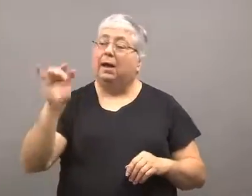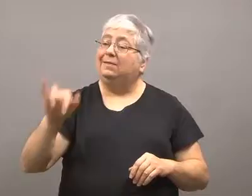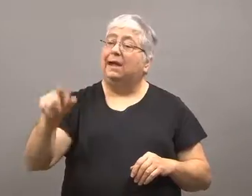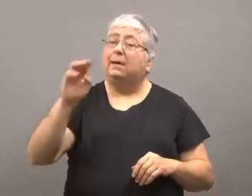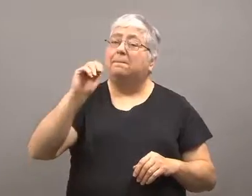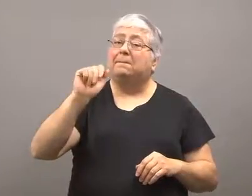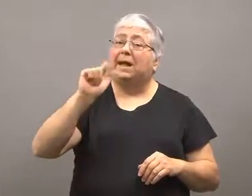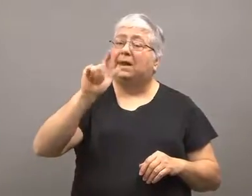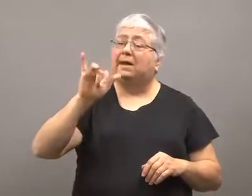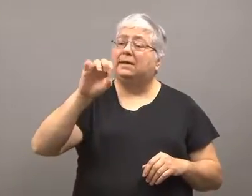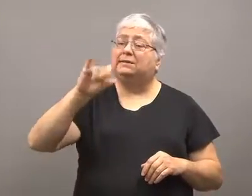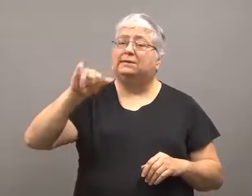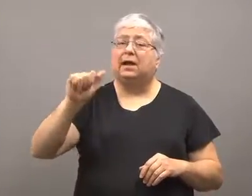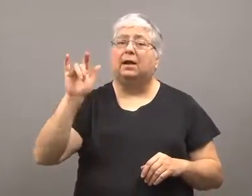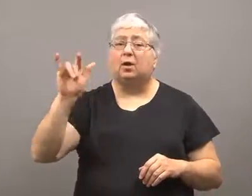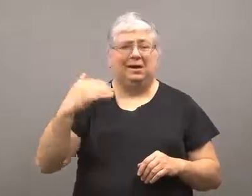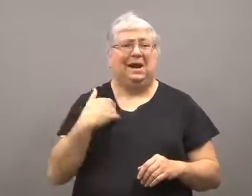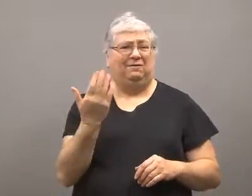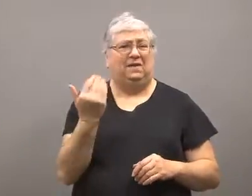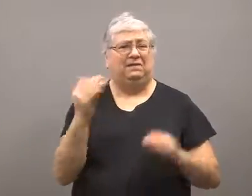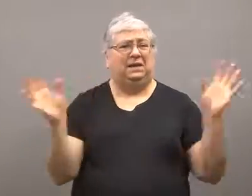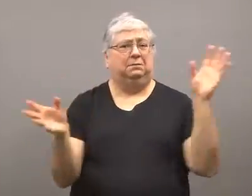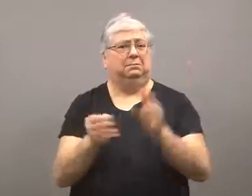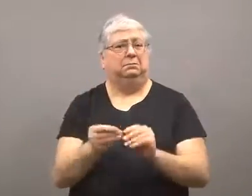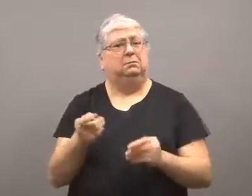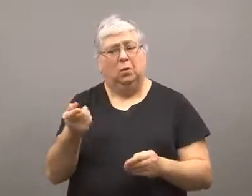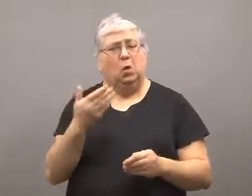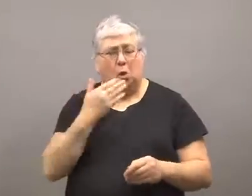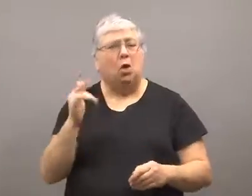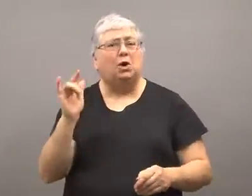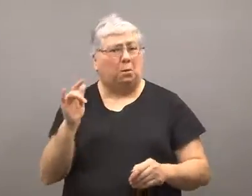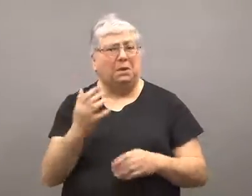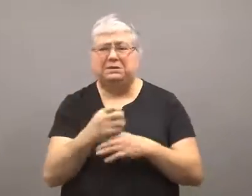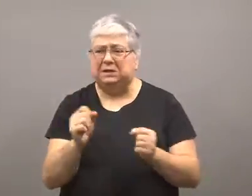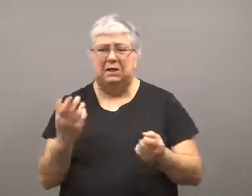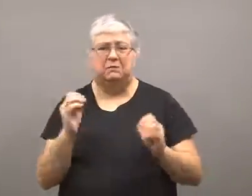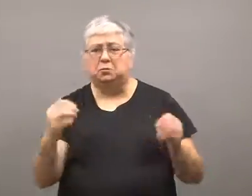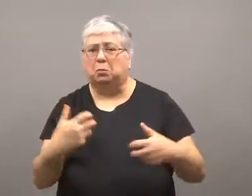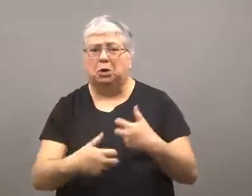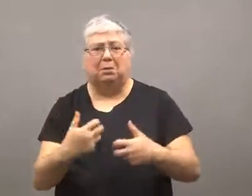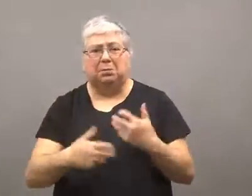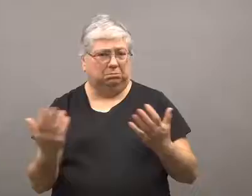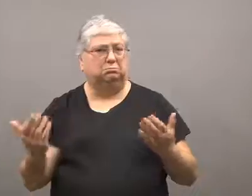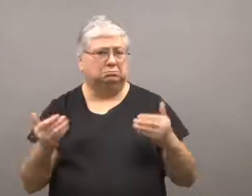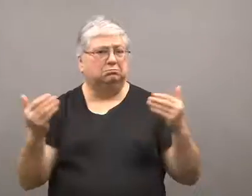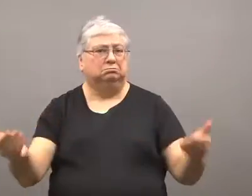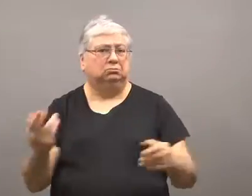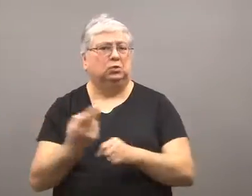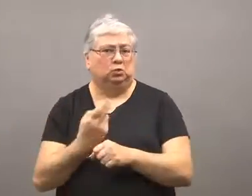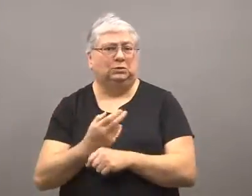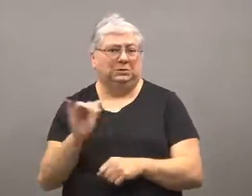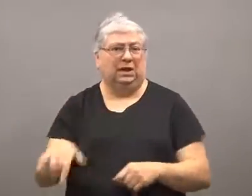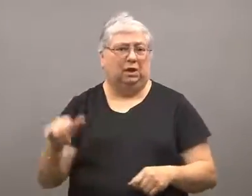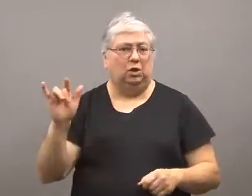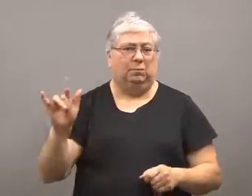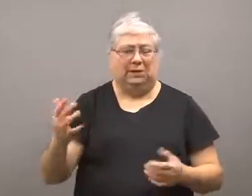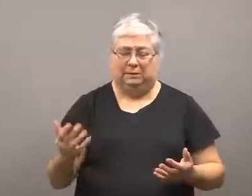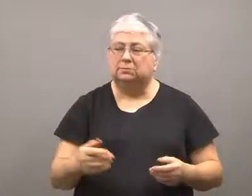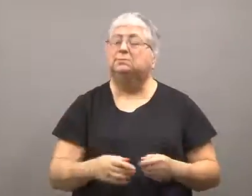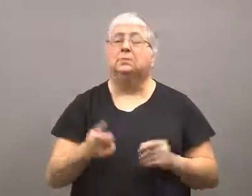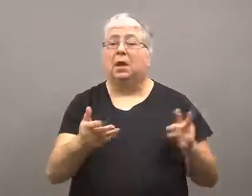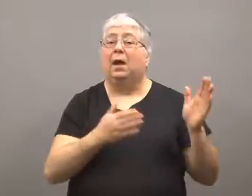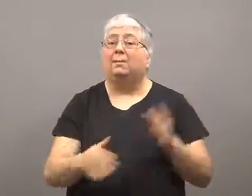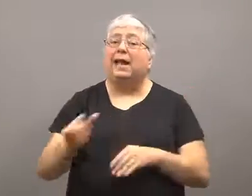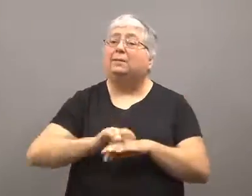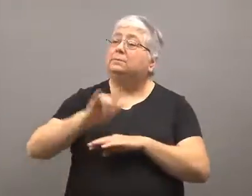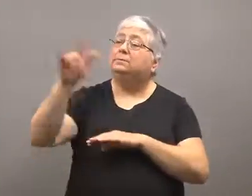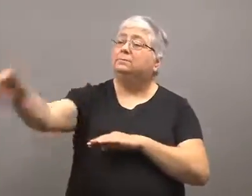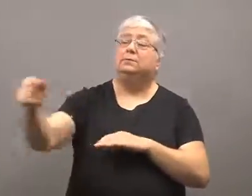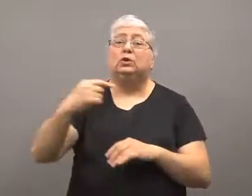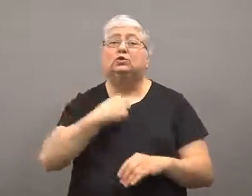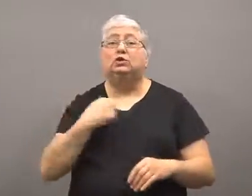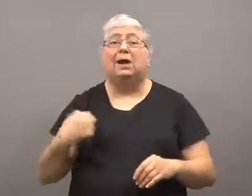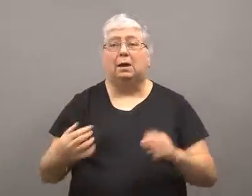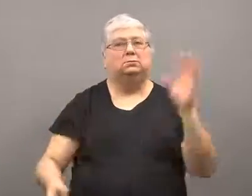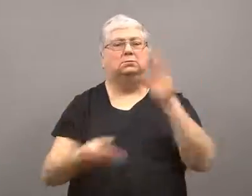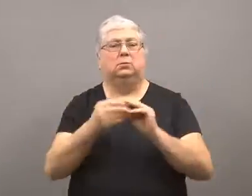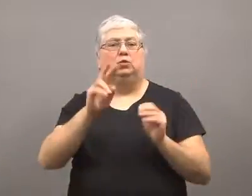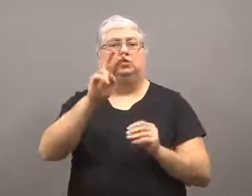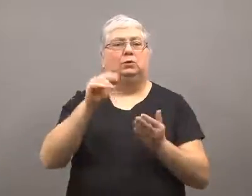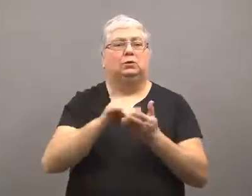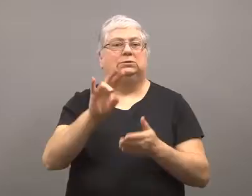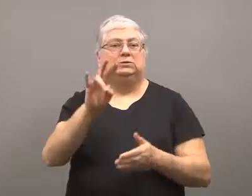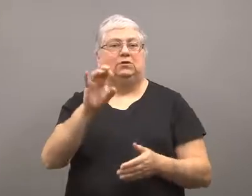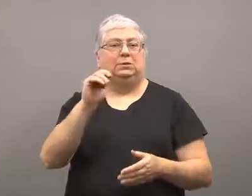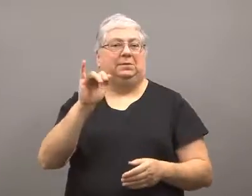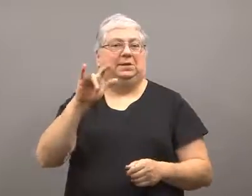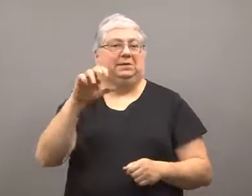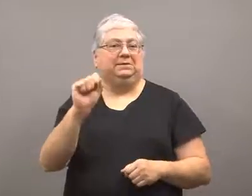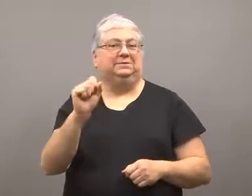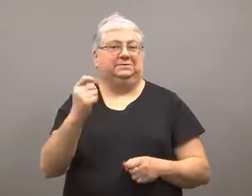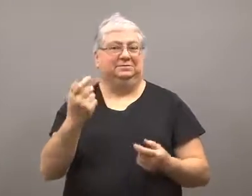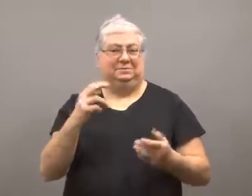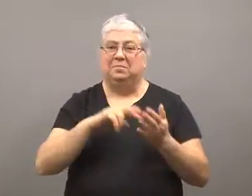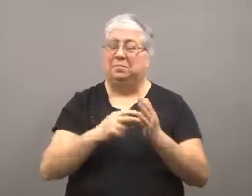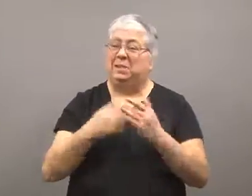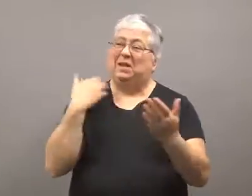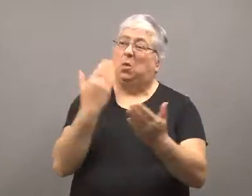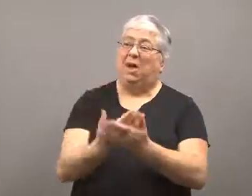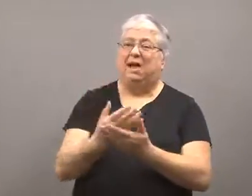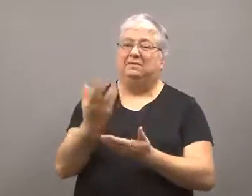The Malaysian airline has 15 of these, they have a good safety record.